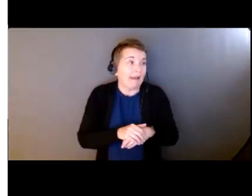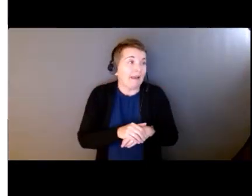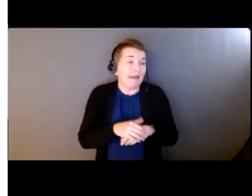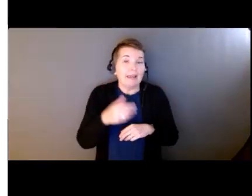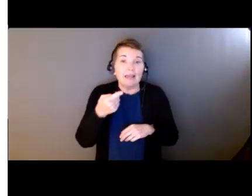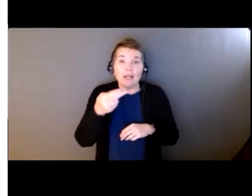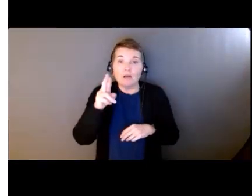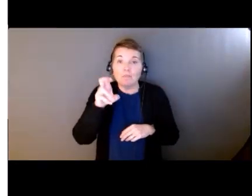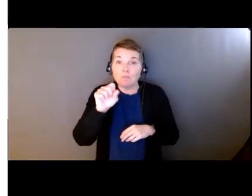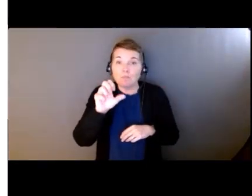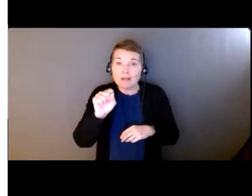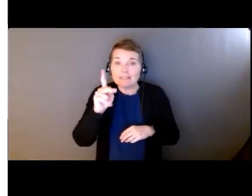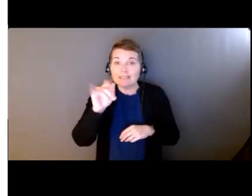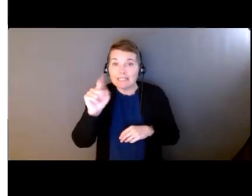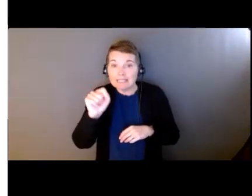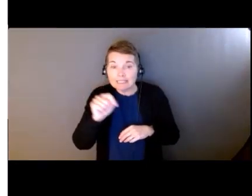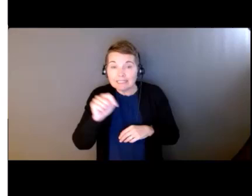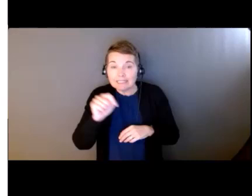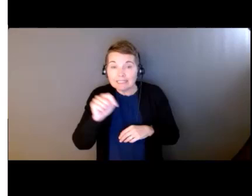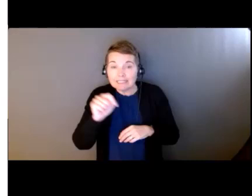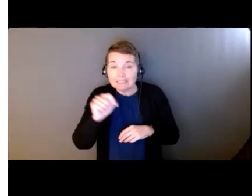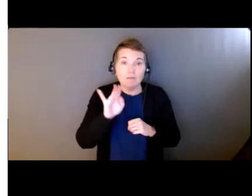marketing strategies or agreements.